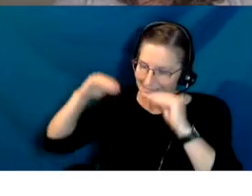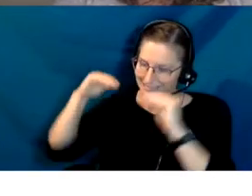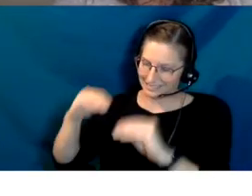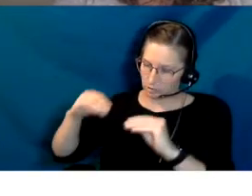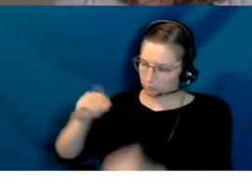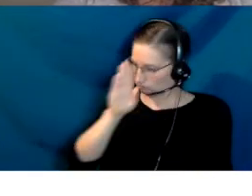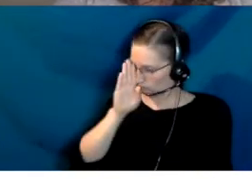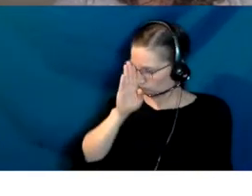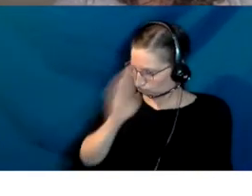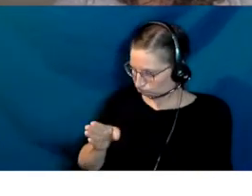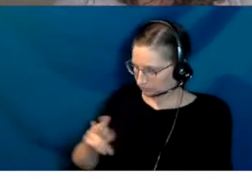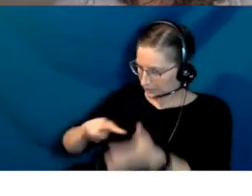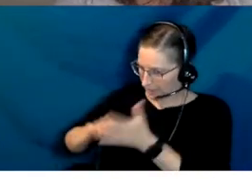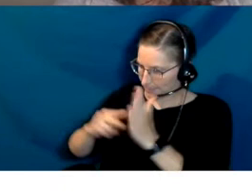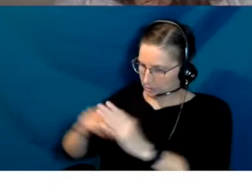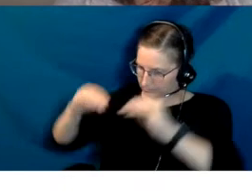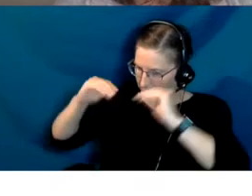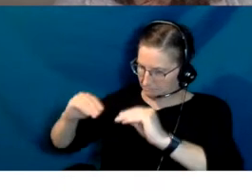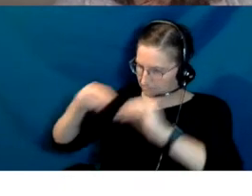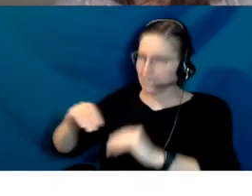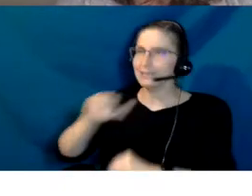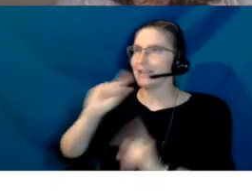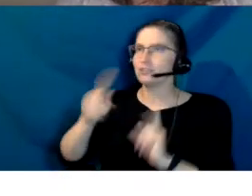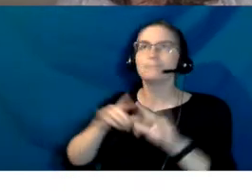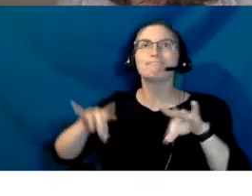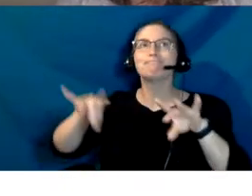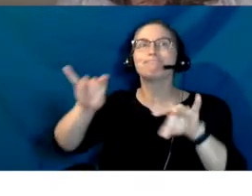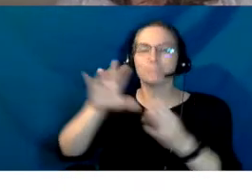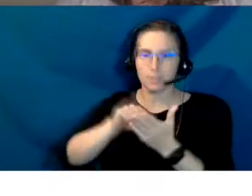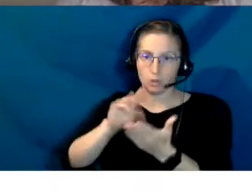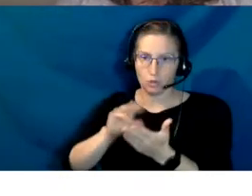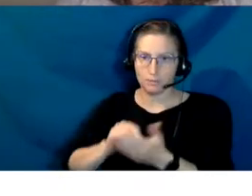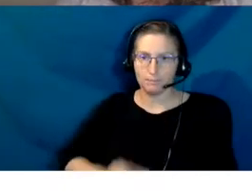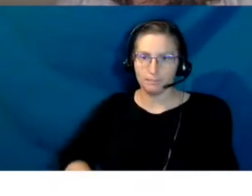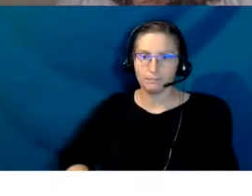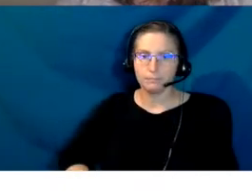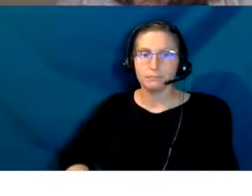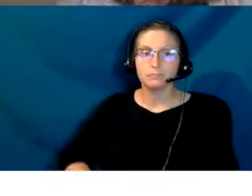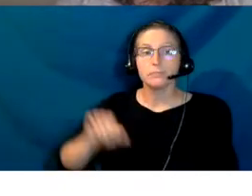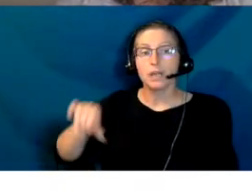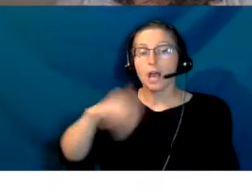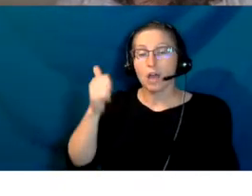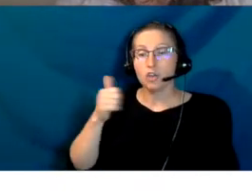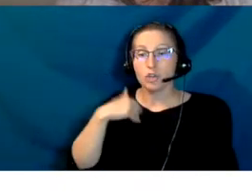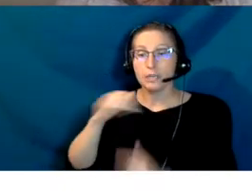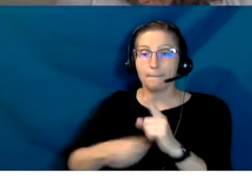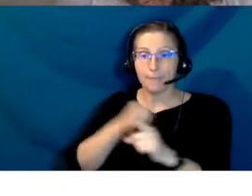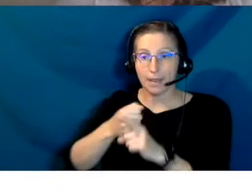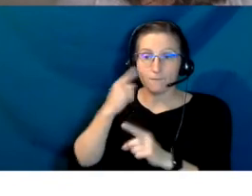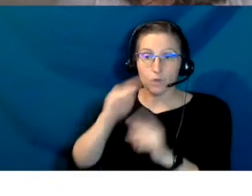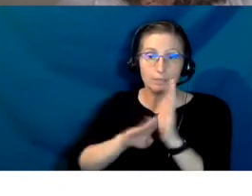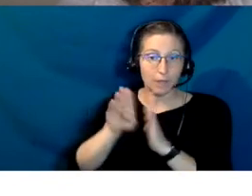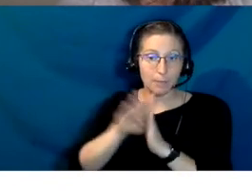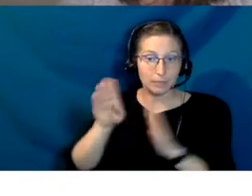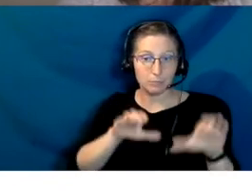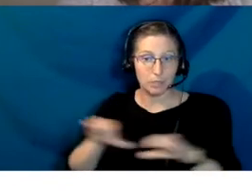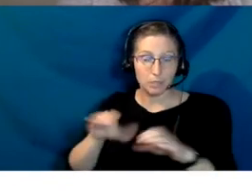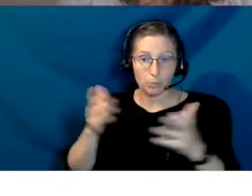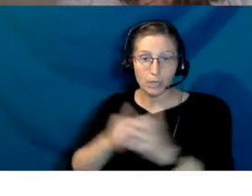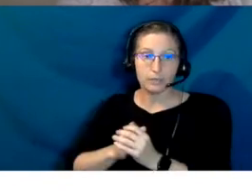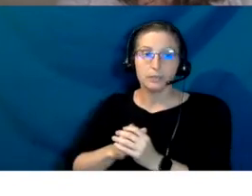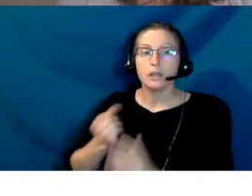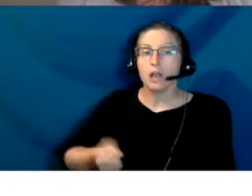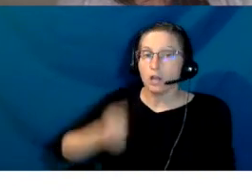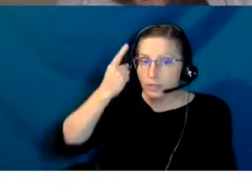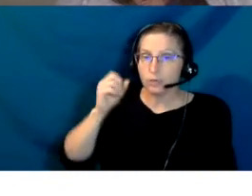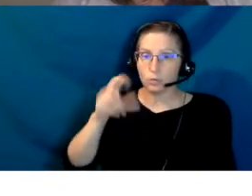on developmental performance could be understanding and using language, reading, communicating,